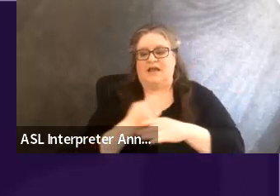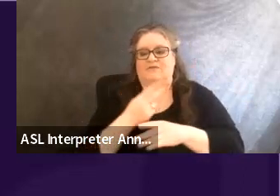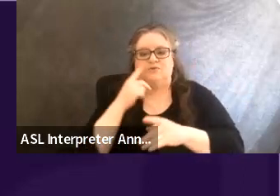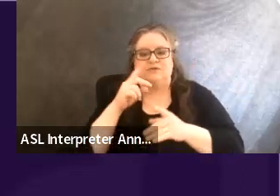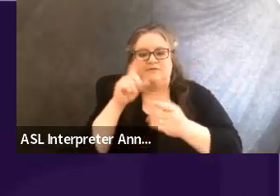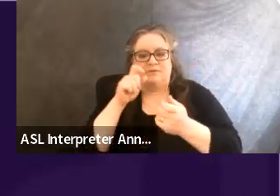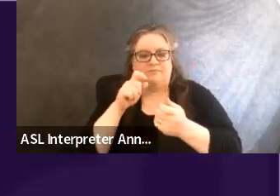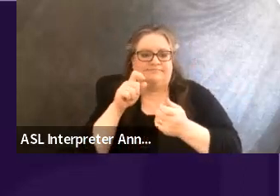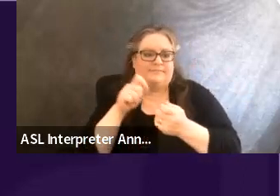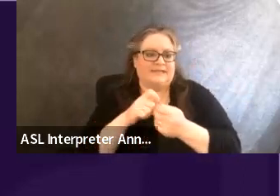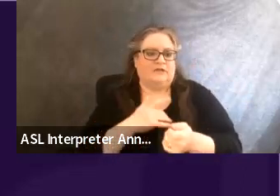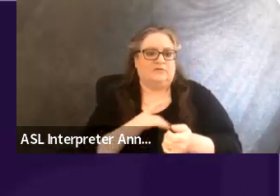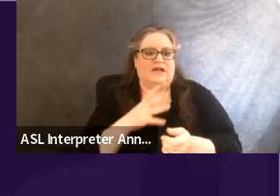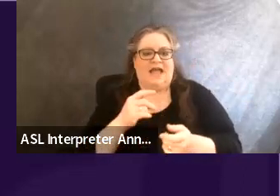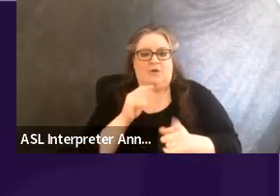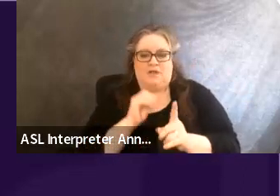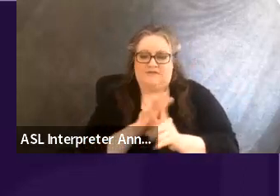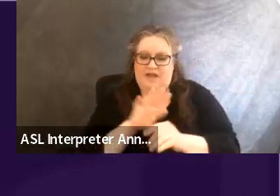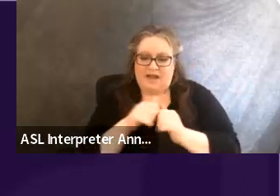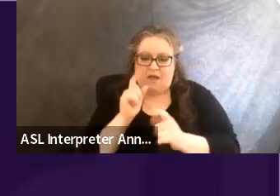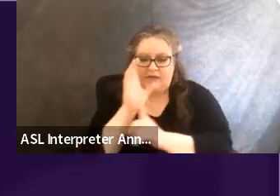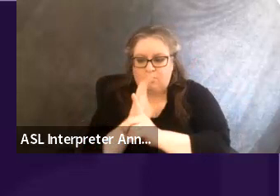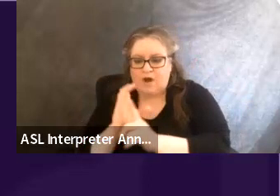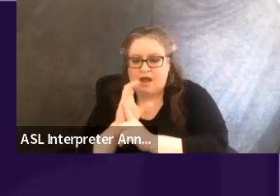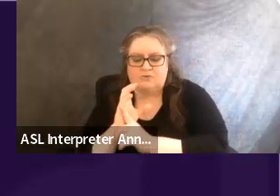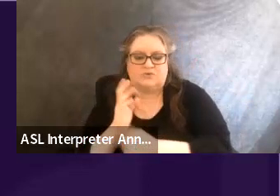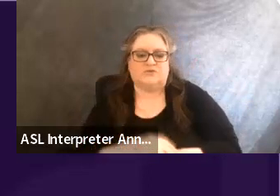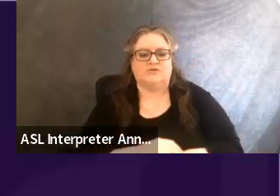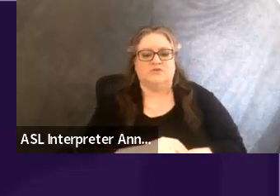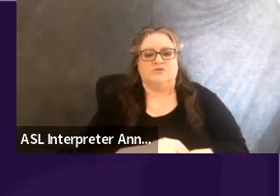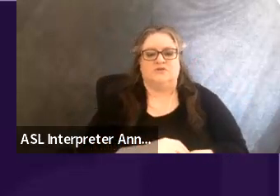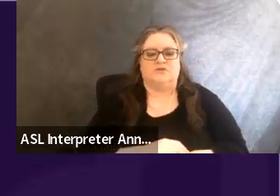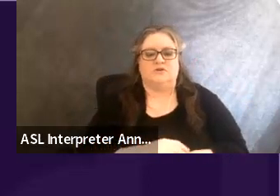and it may affect how they browse the web. So, for example, an unsighted person